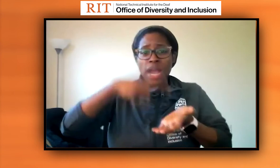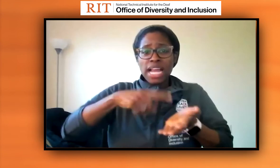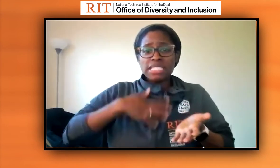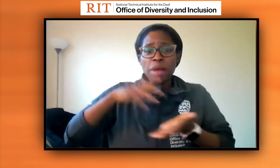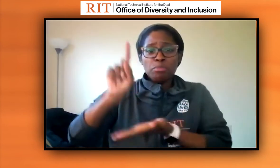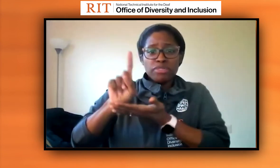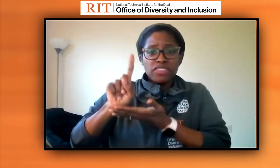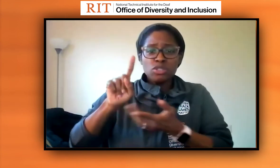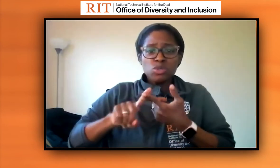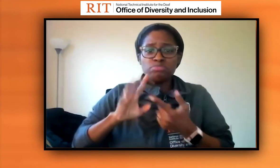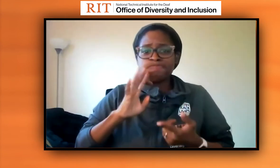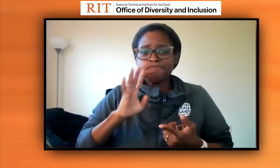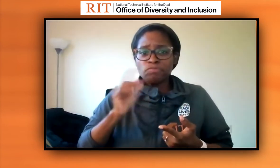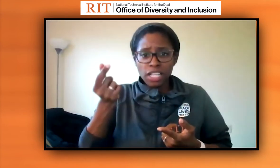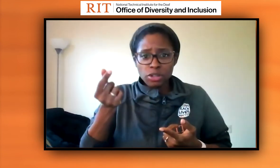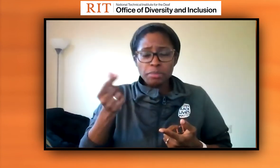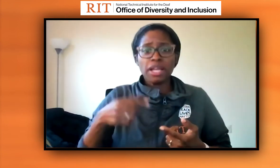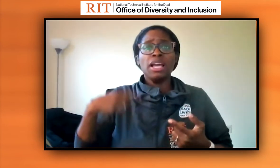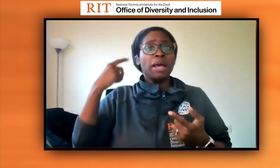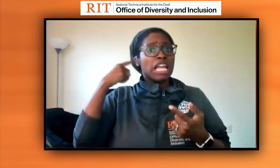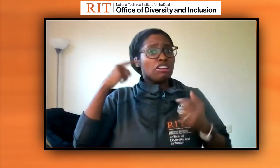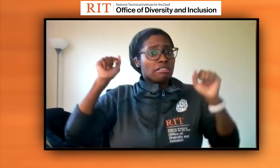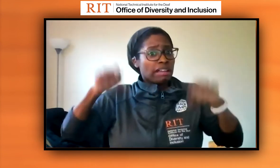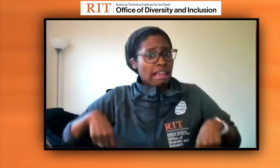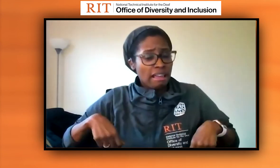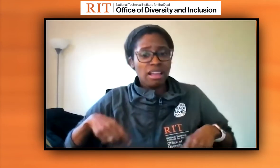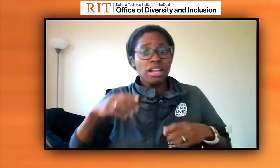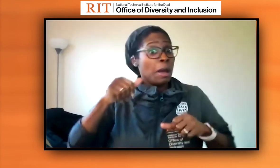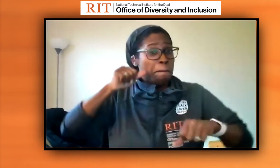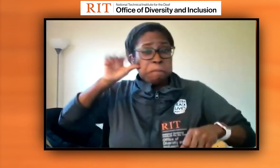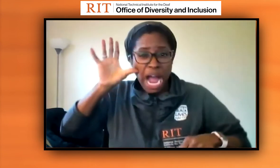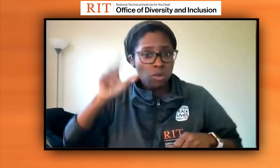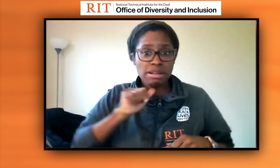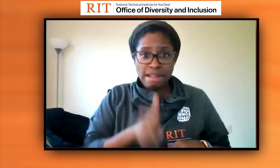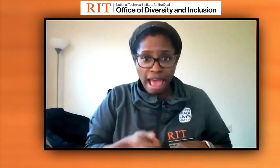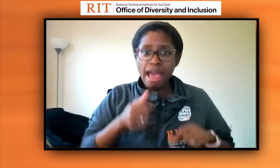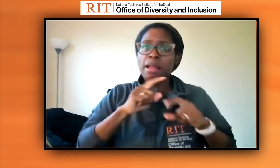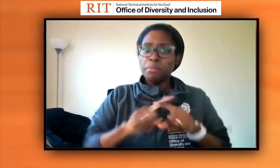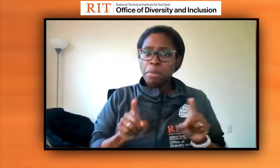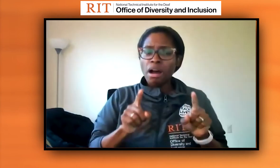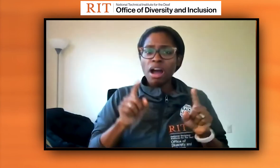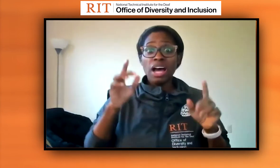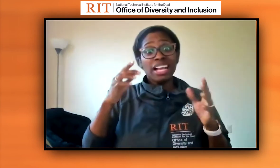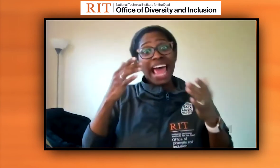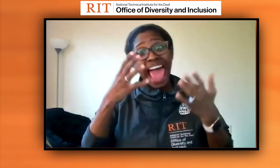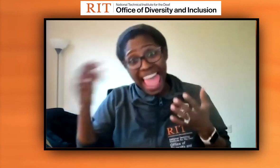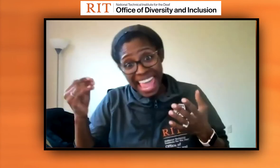I recognize my privilege to speak a little bit. I do have some hearing capability, though not much.